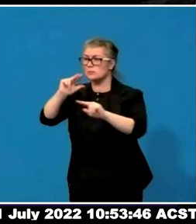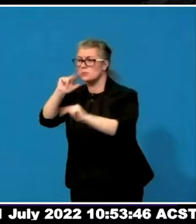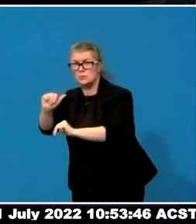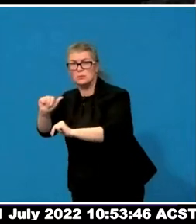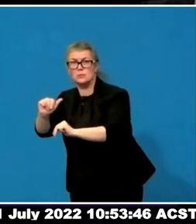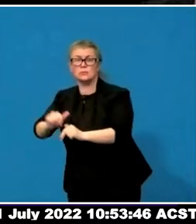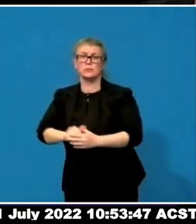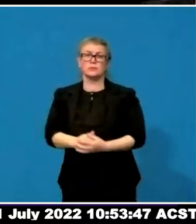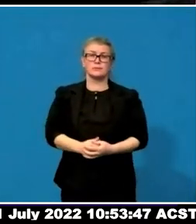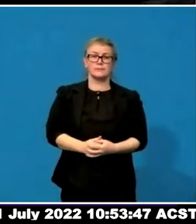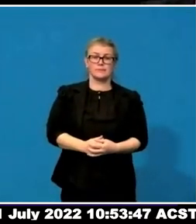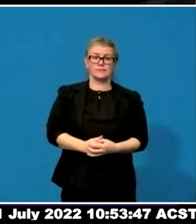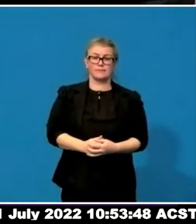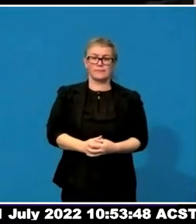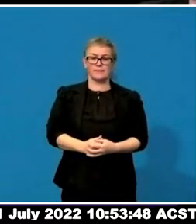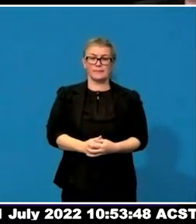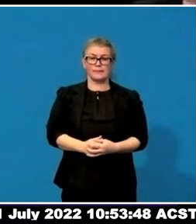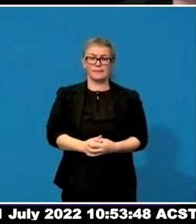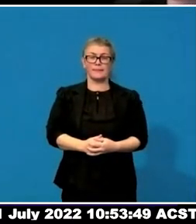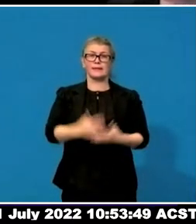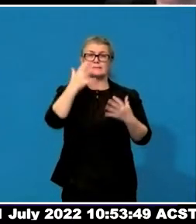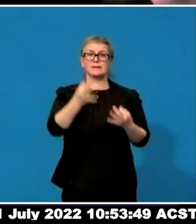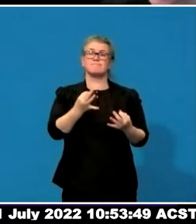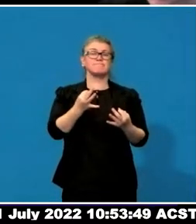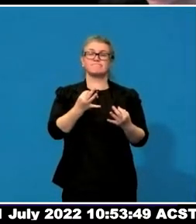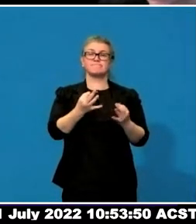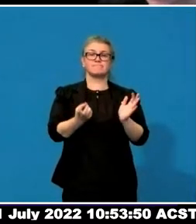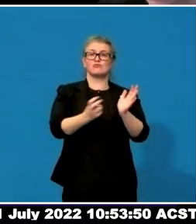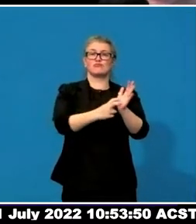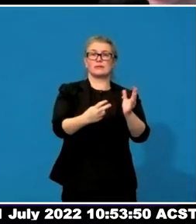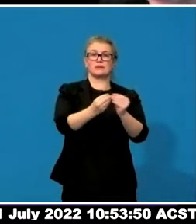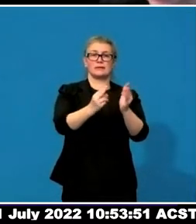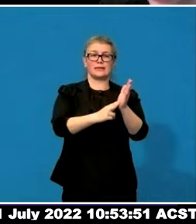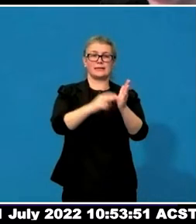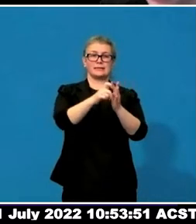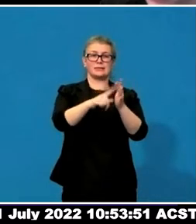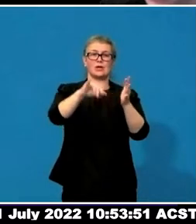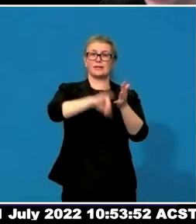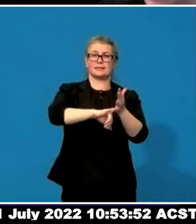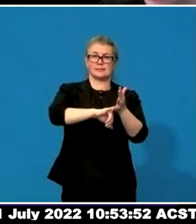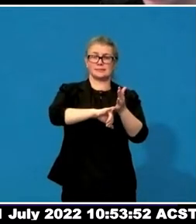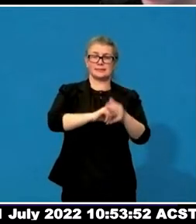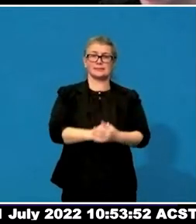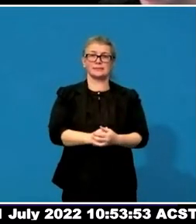She decided to be non-registered under the NDIS as a provider and engages sole traders